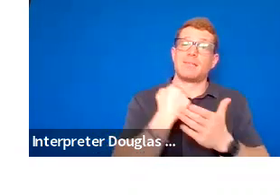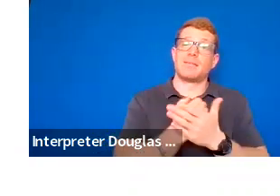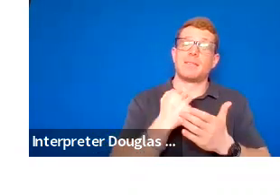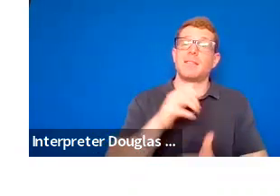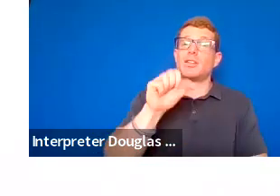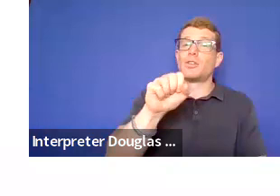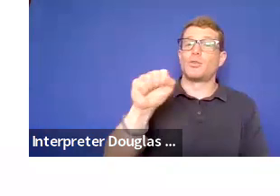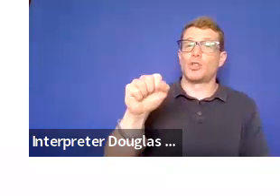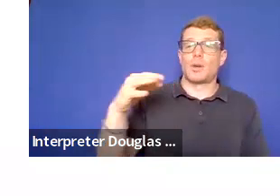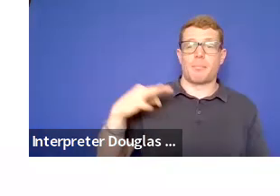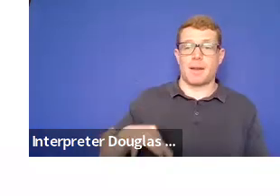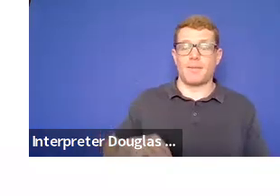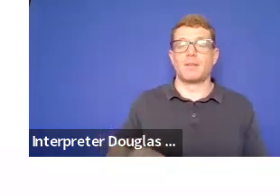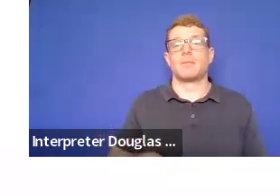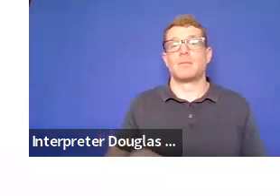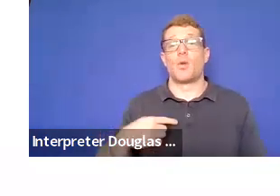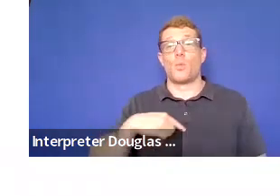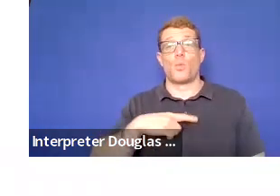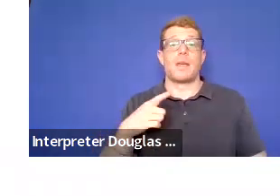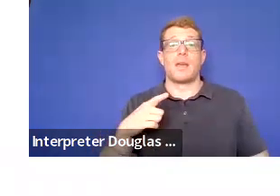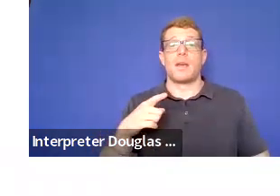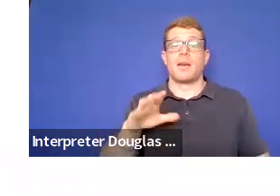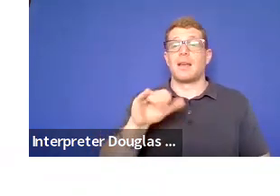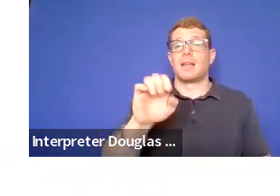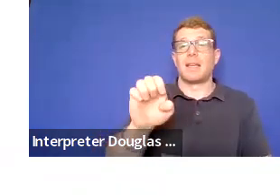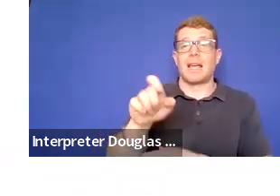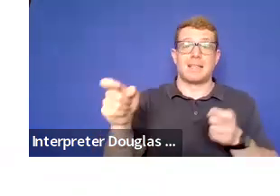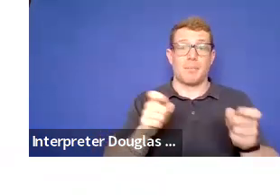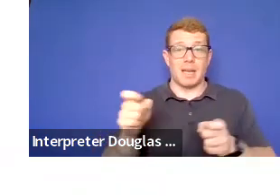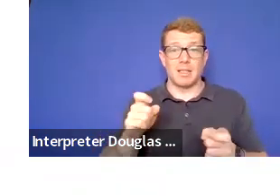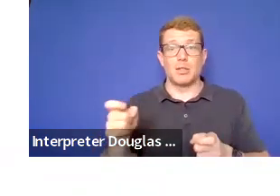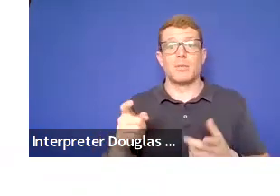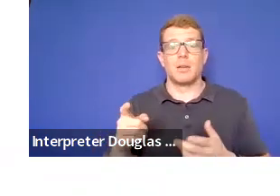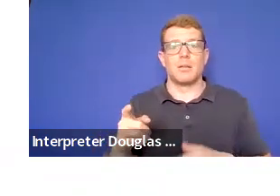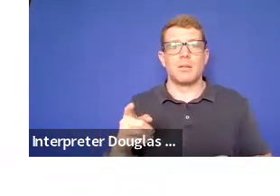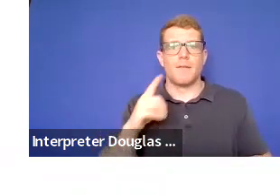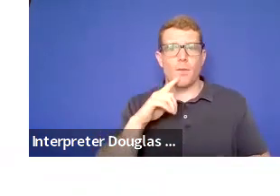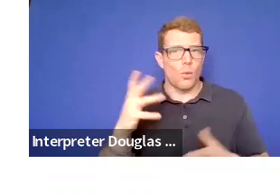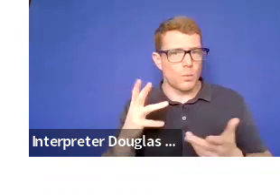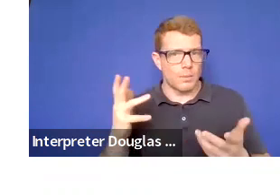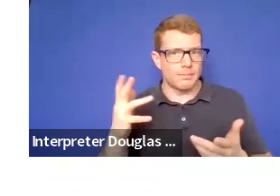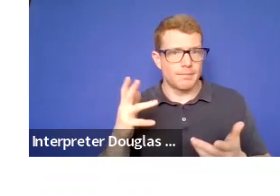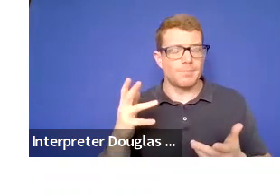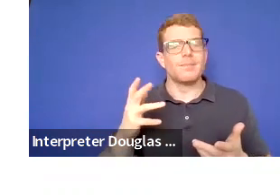Initiative, where our clients never goes off the book so to speak.